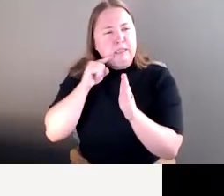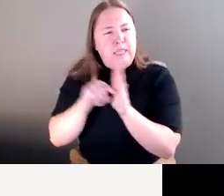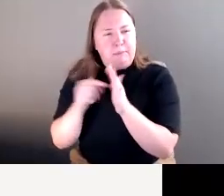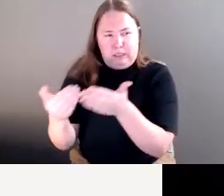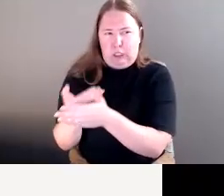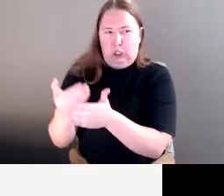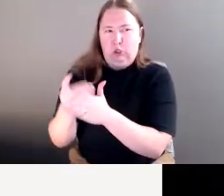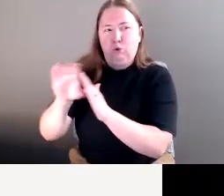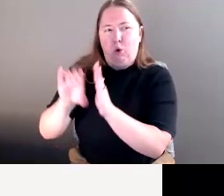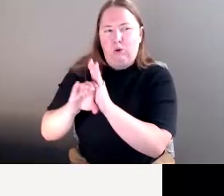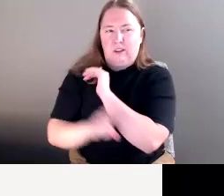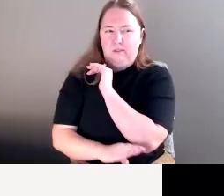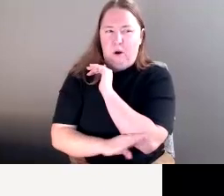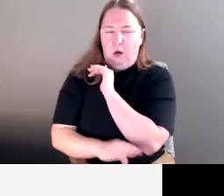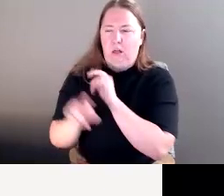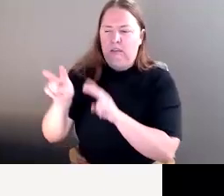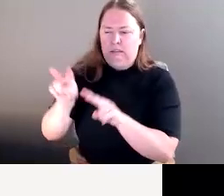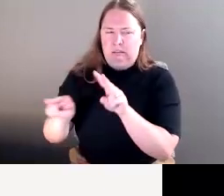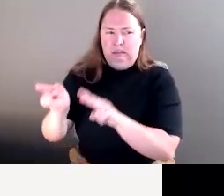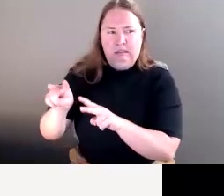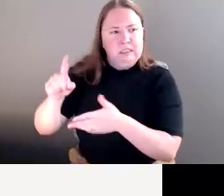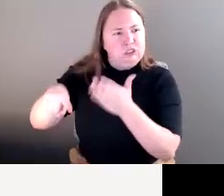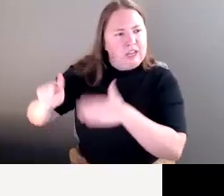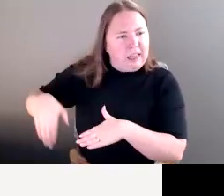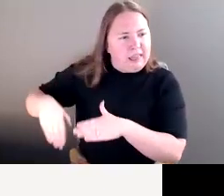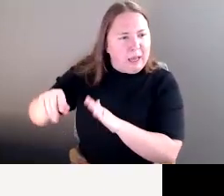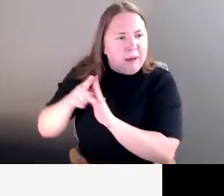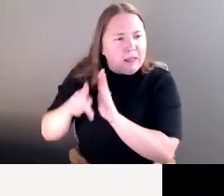So in your fall course you check your late policy, you update the due dates.